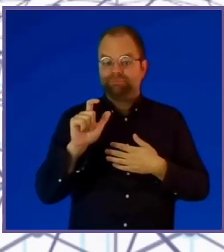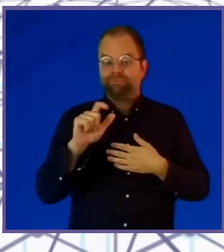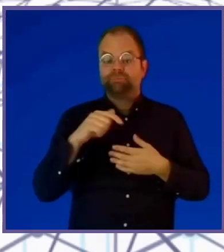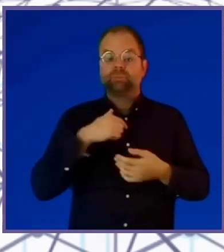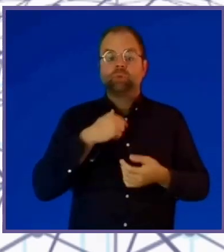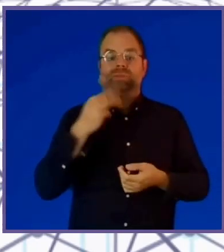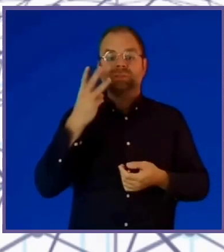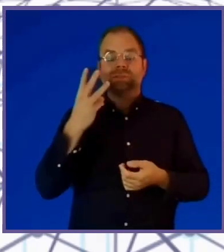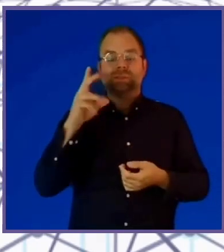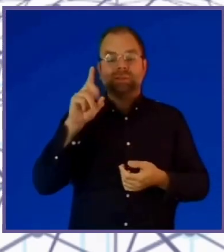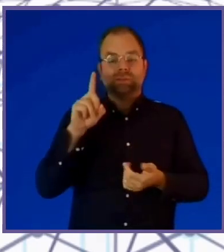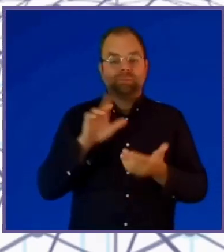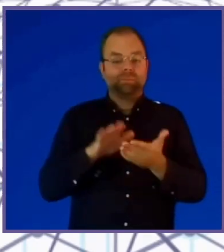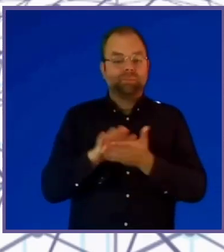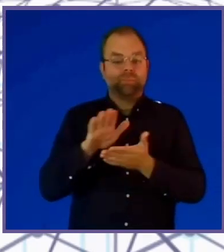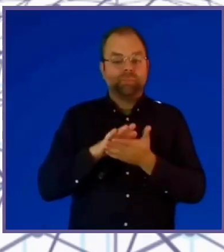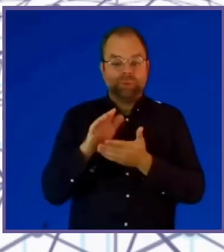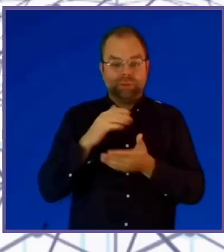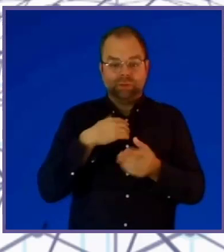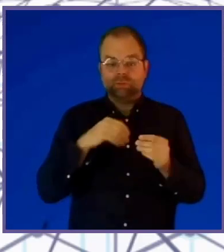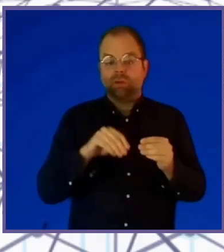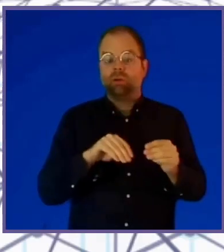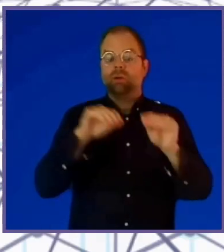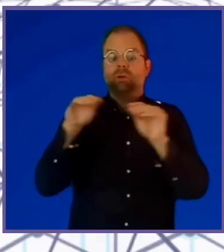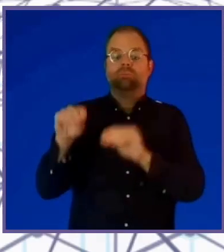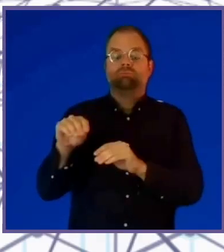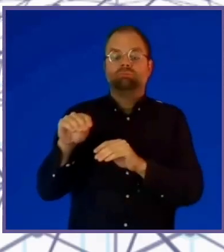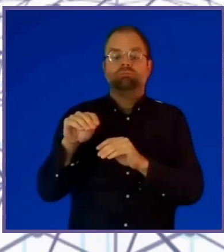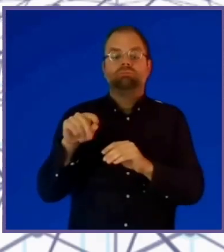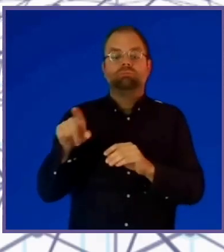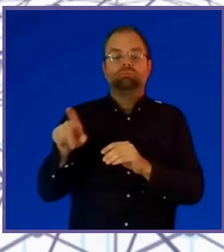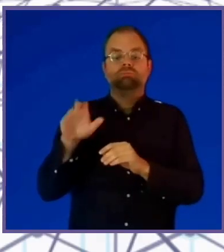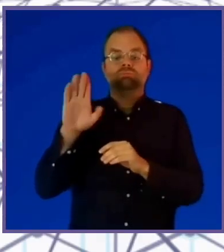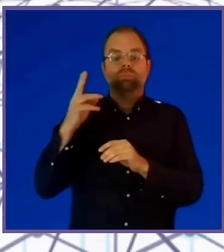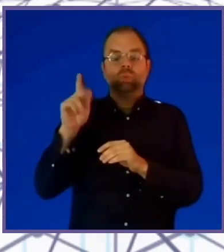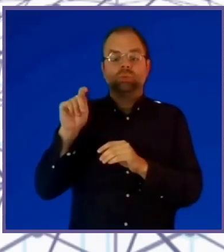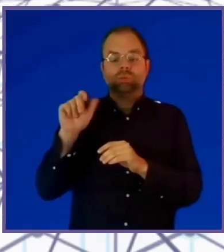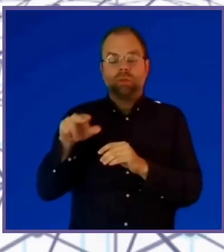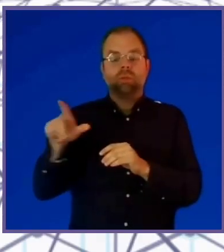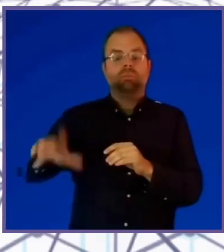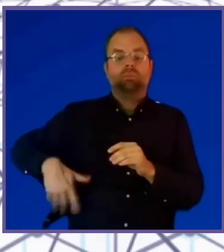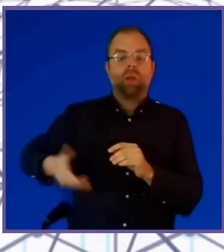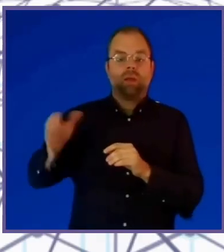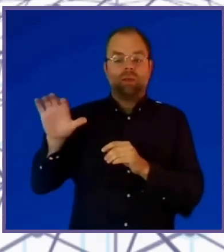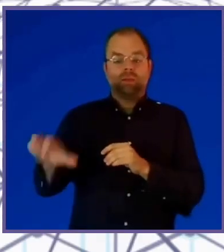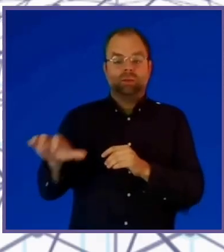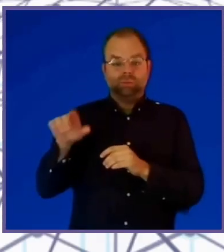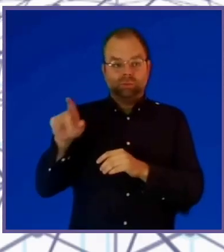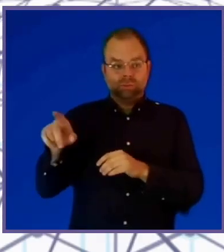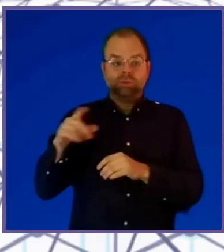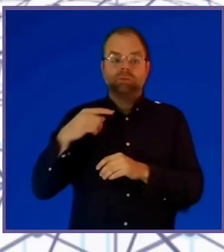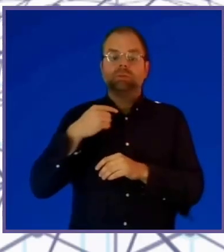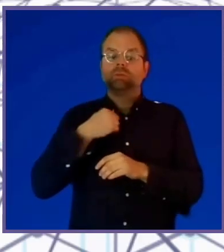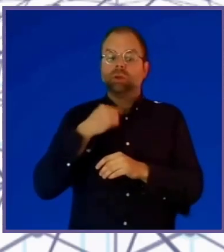transfer skills and set up labs to make essential items in their countries.